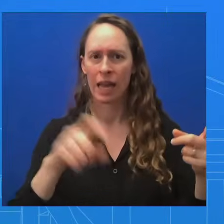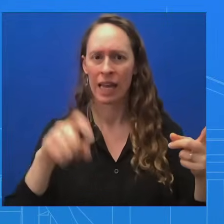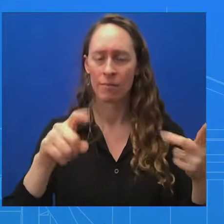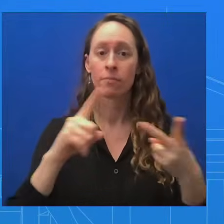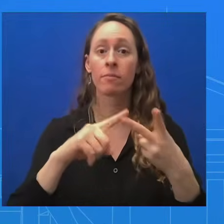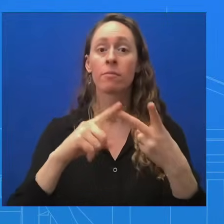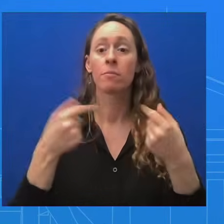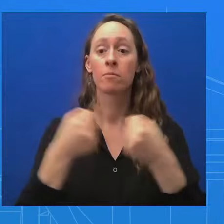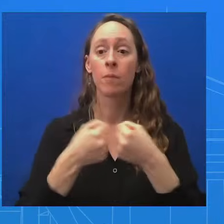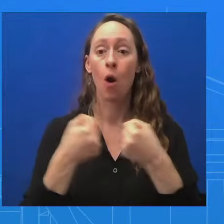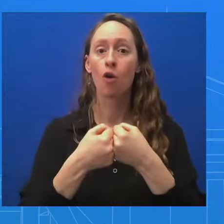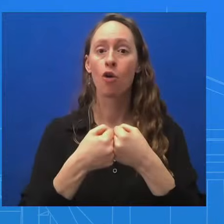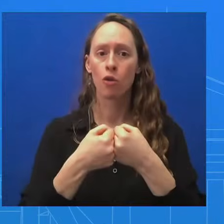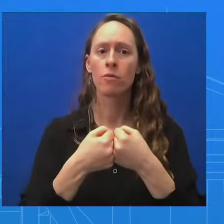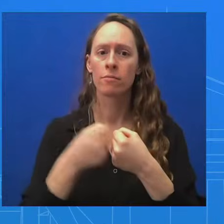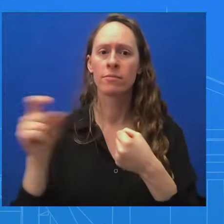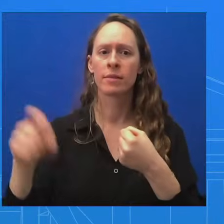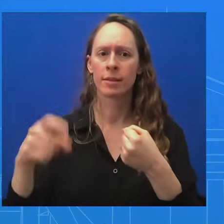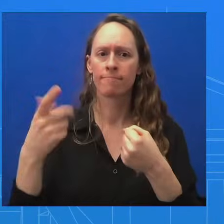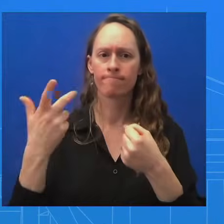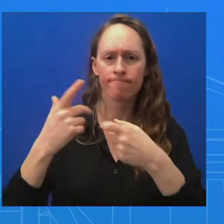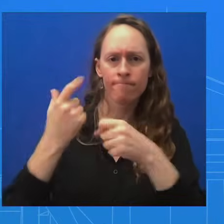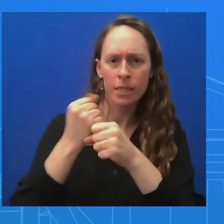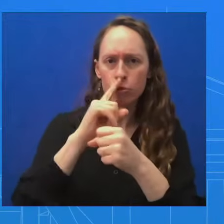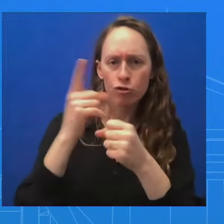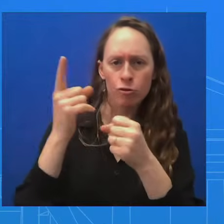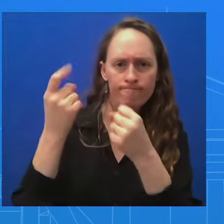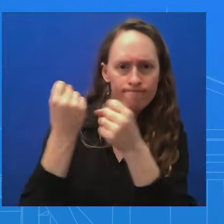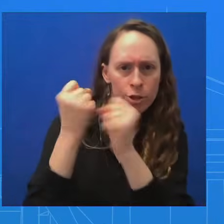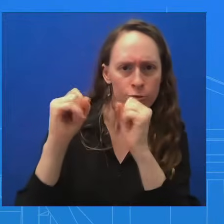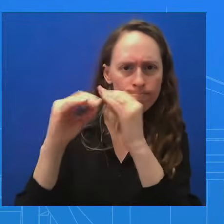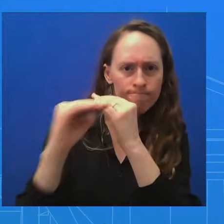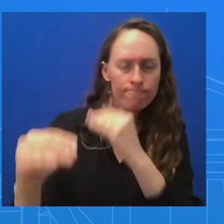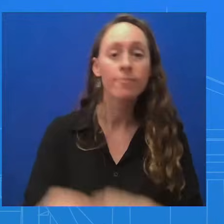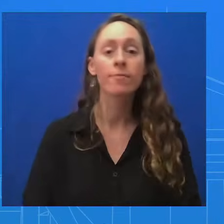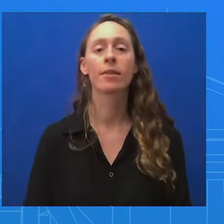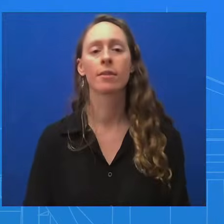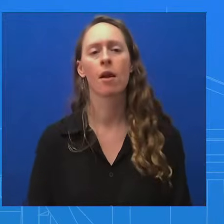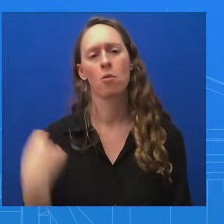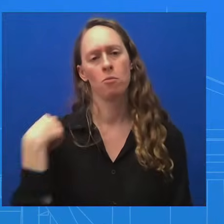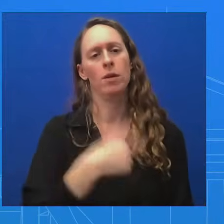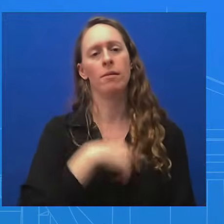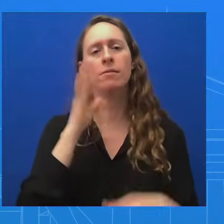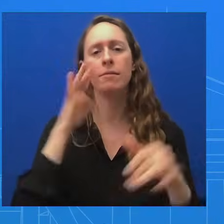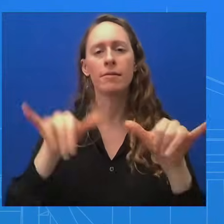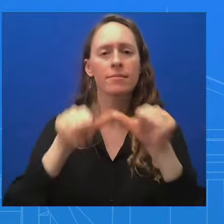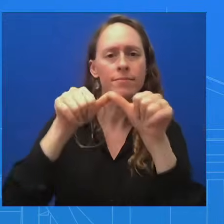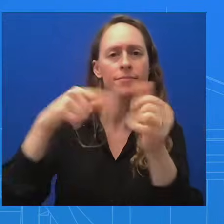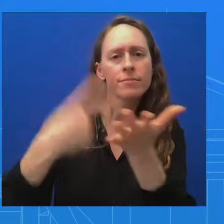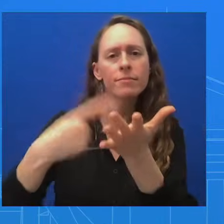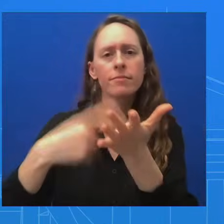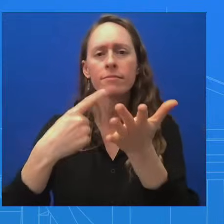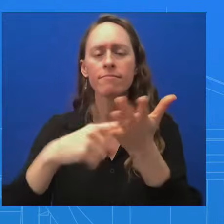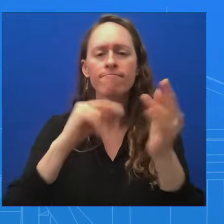We are going to continue to have a conversation in the Senate, do the negotiations in the Senate on the border security to get something done --